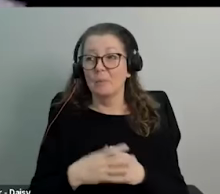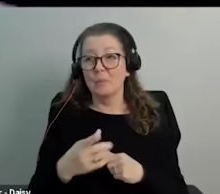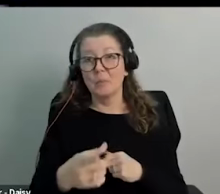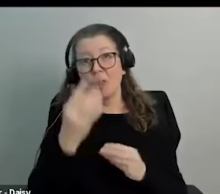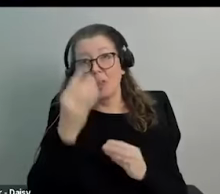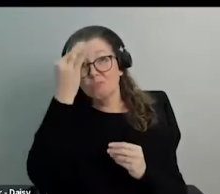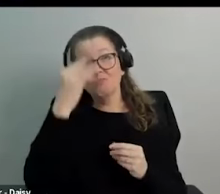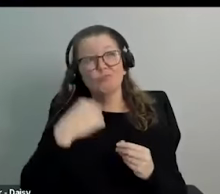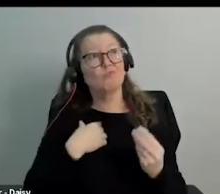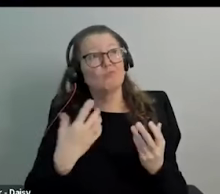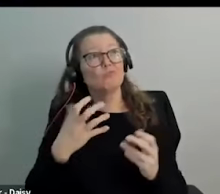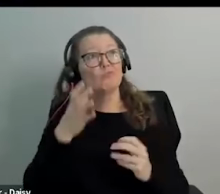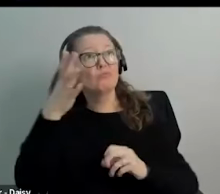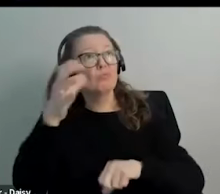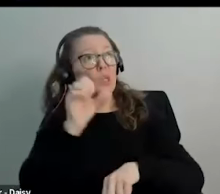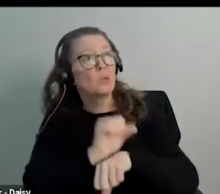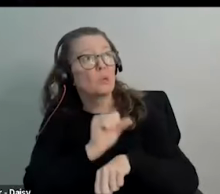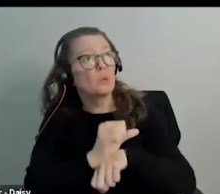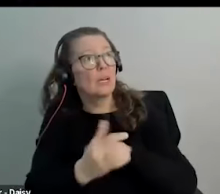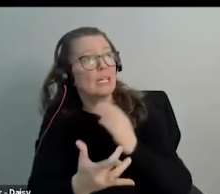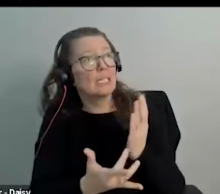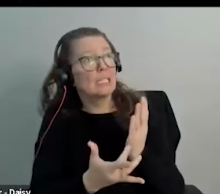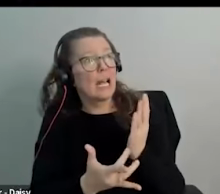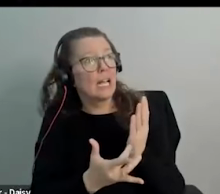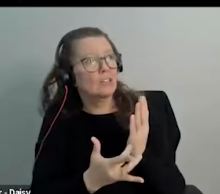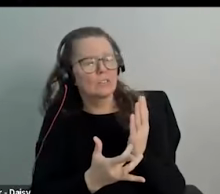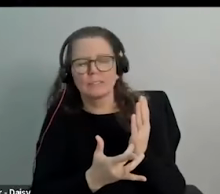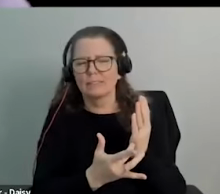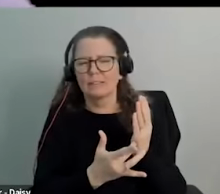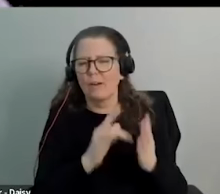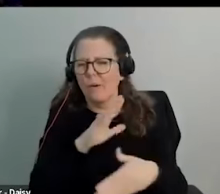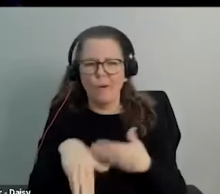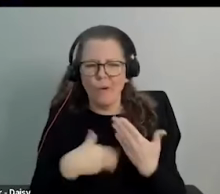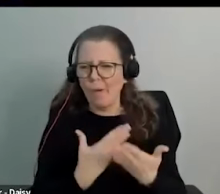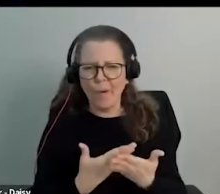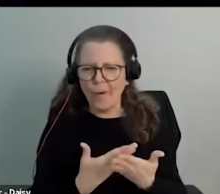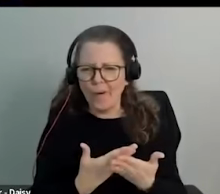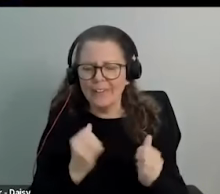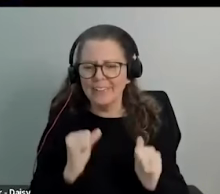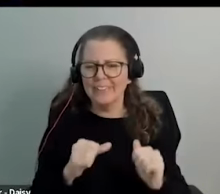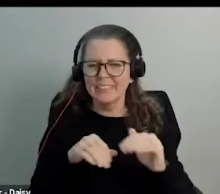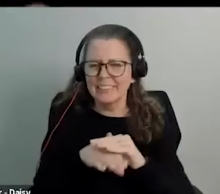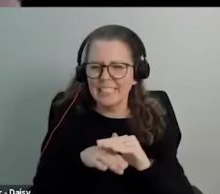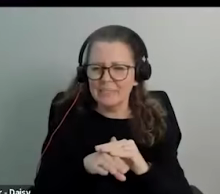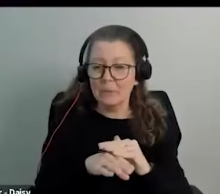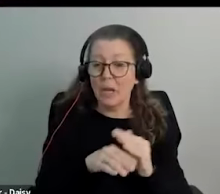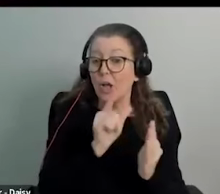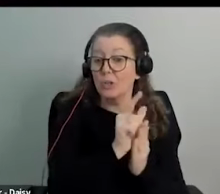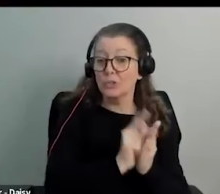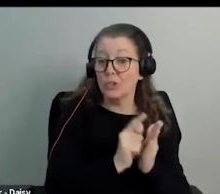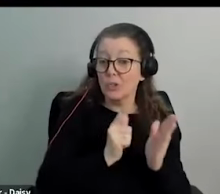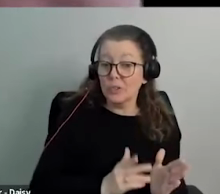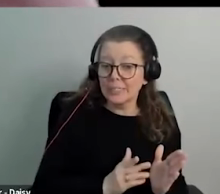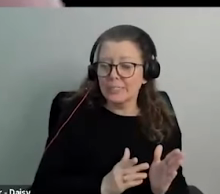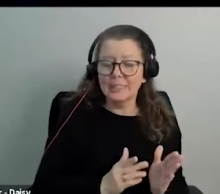there's not a single space in it. We have attorneys that focus on accessibility, you know, so it doesn't matter what your passion is,